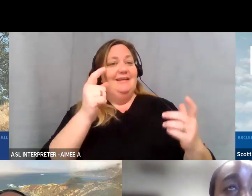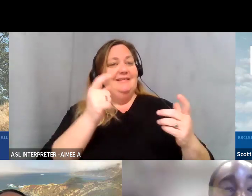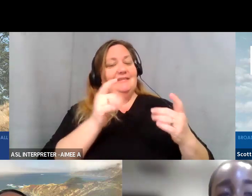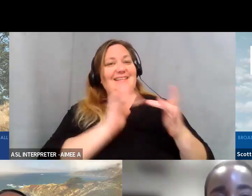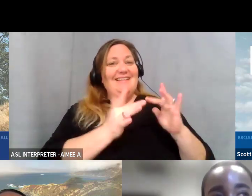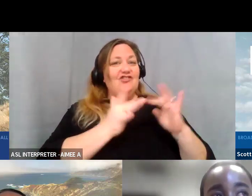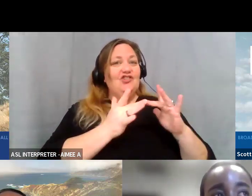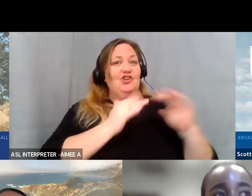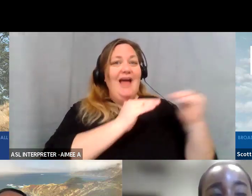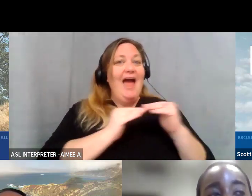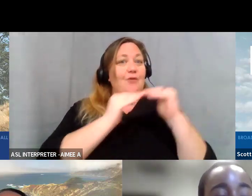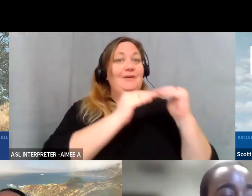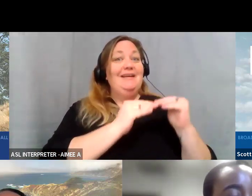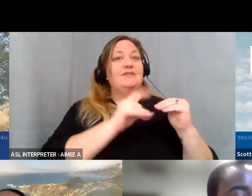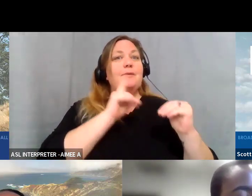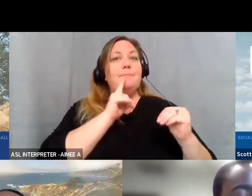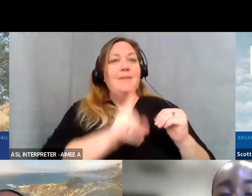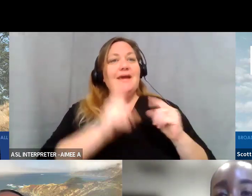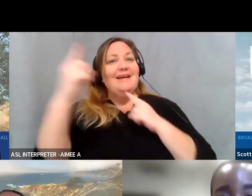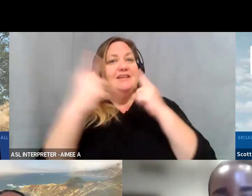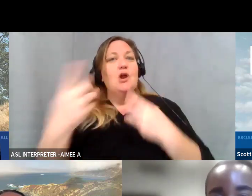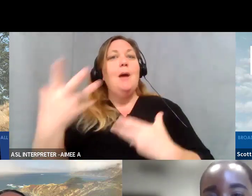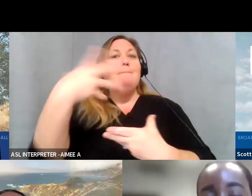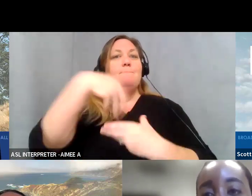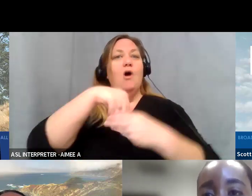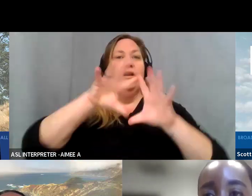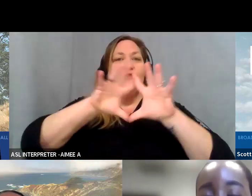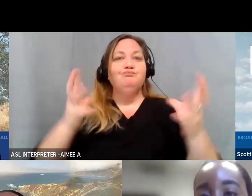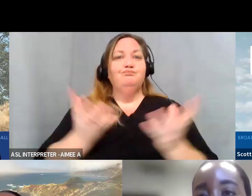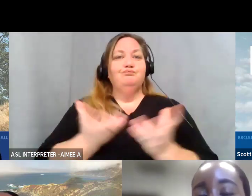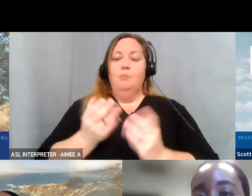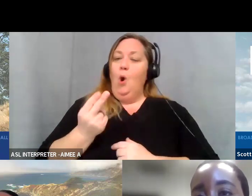activities, excuse me, be considered as part of a holistic approach. So obviously, you cannot just